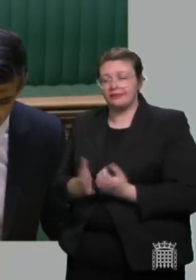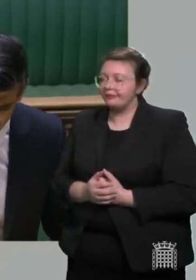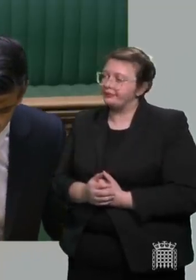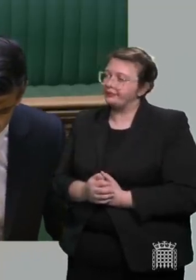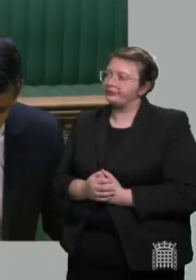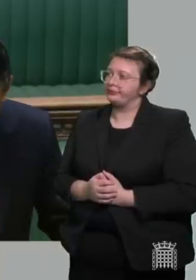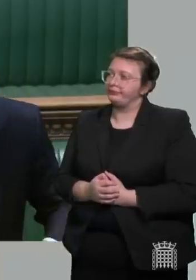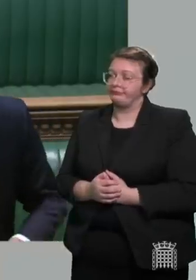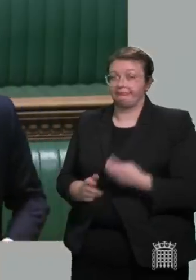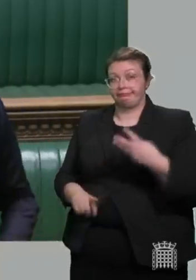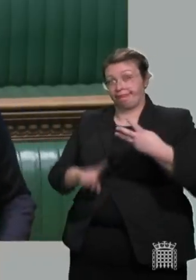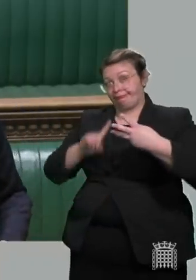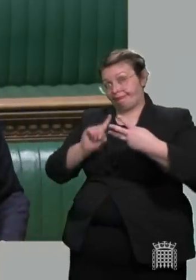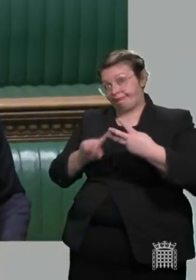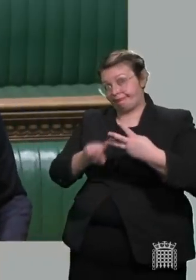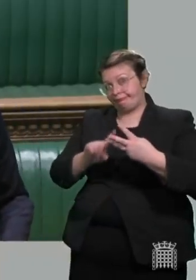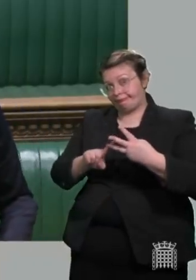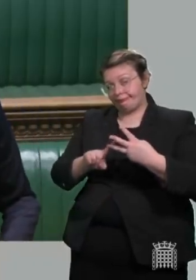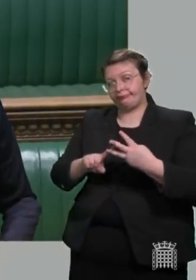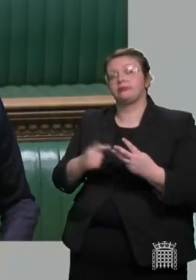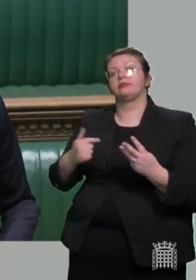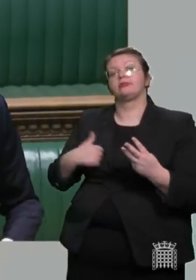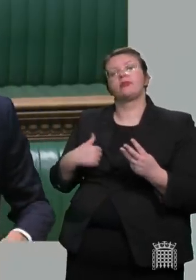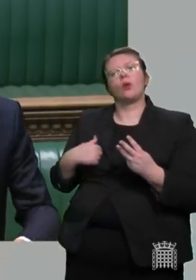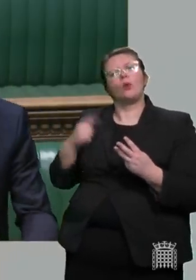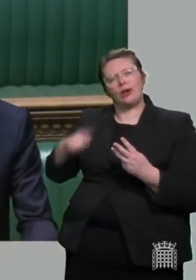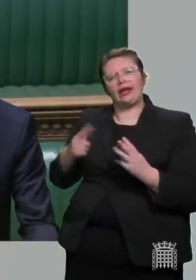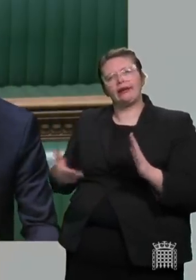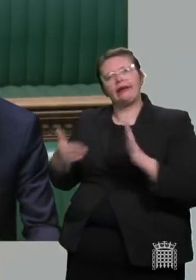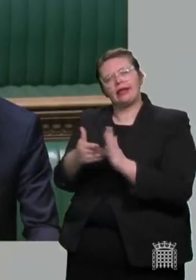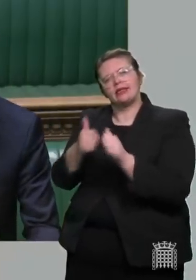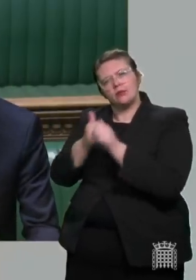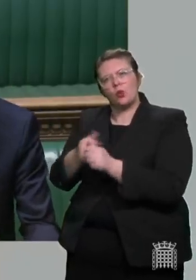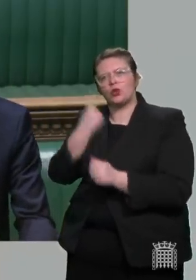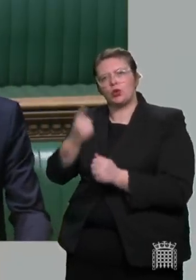Thirdly, we are also extending our support for the lowest paid and the most vulnerable.